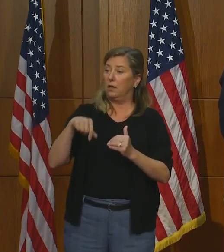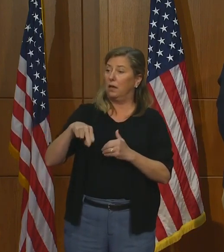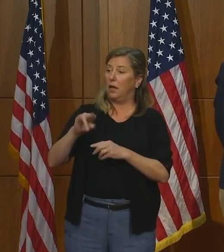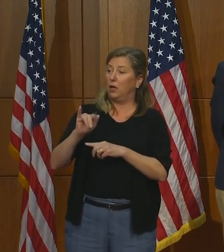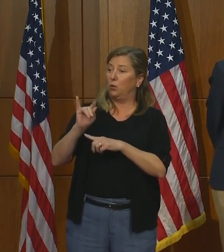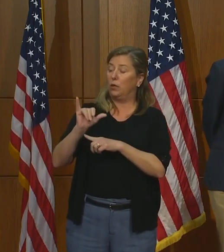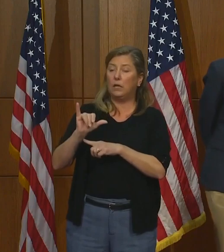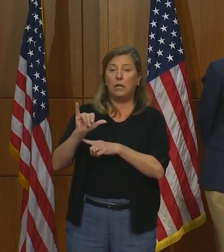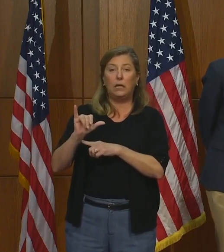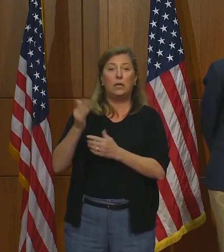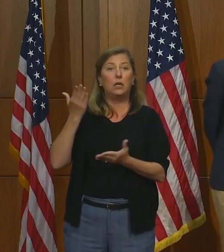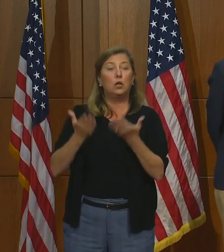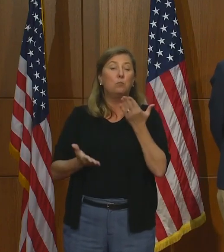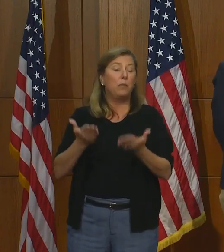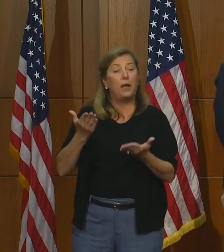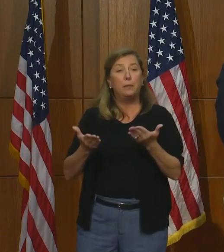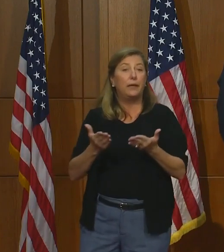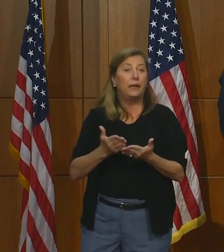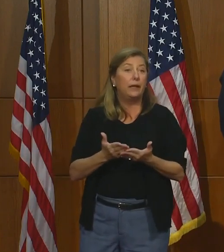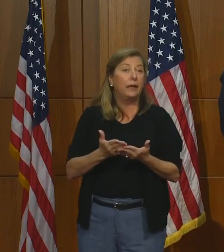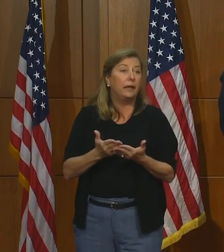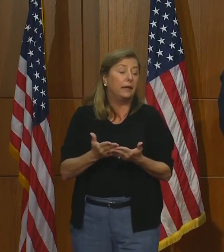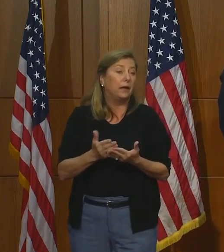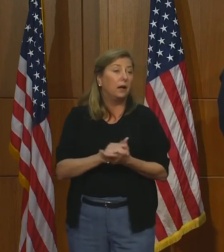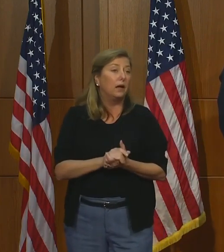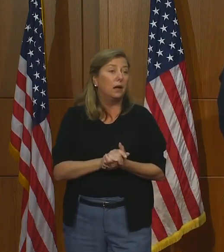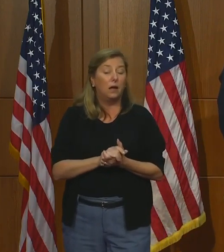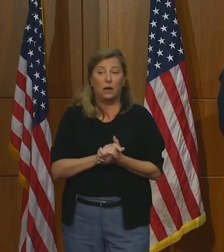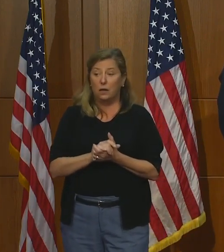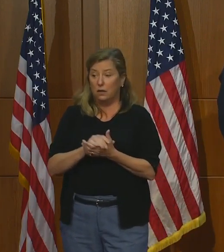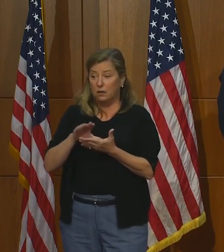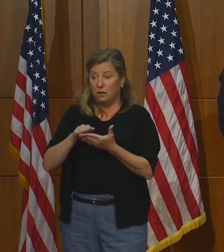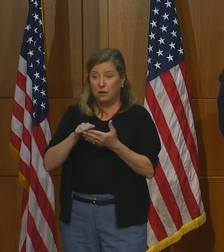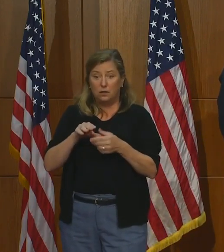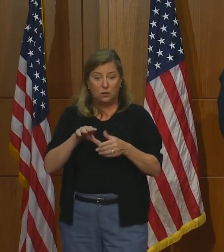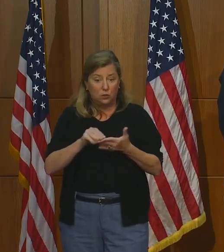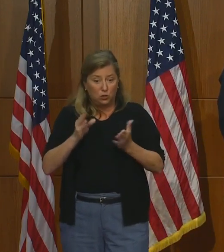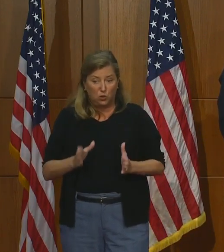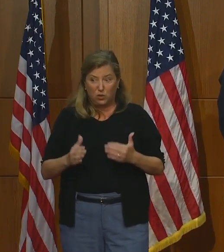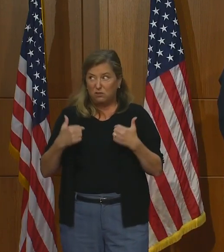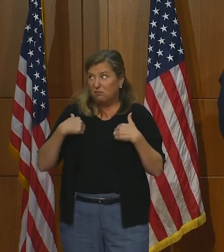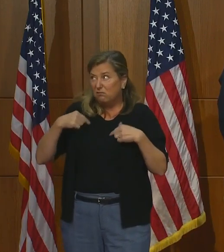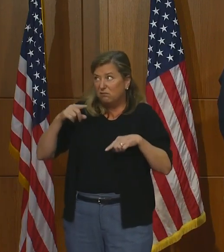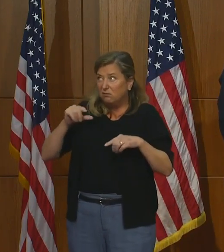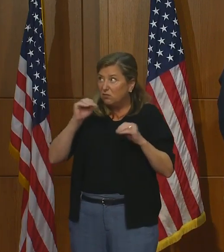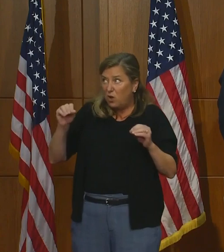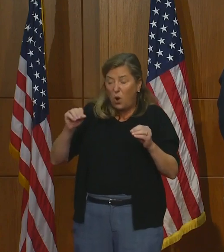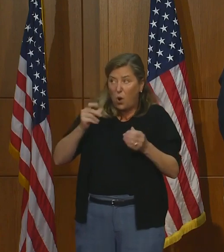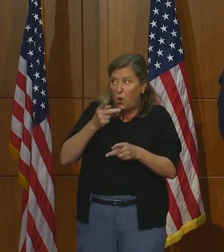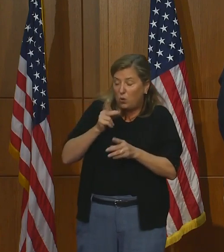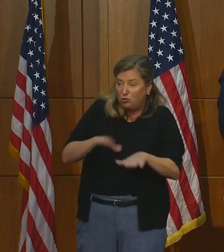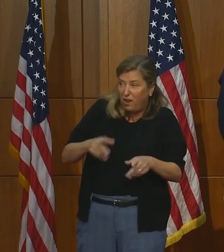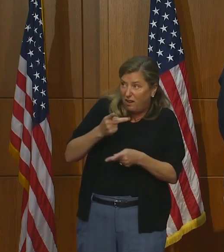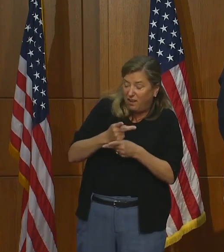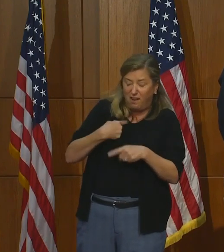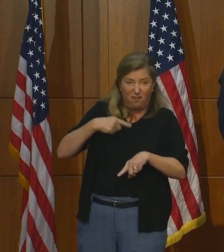TO SPACE. BUT IT MIGHT TAKE FIVE. ABOUT EQUITY. I IT MIGHT TAKE STRATEGY THAT RE. STILL